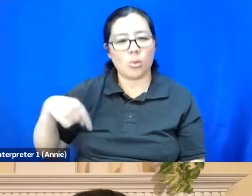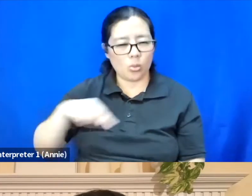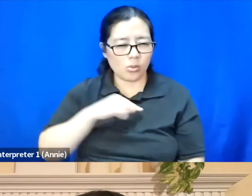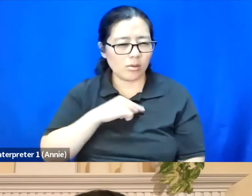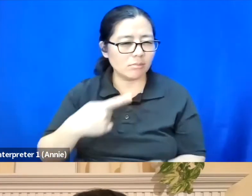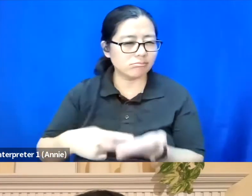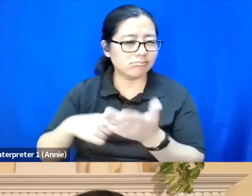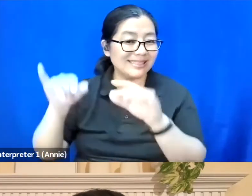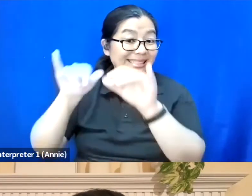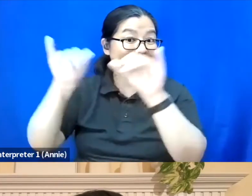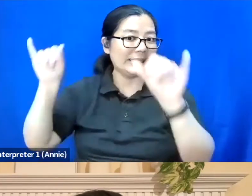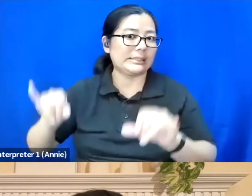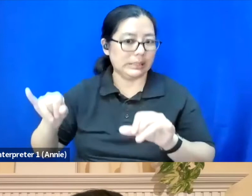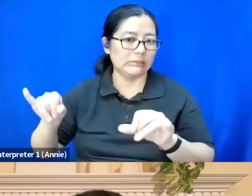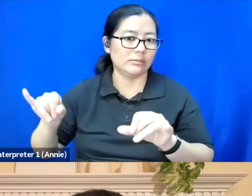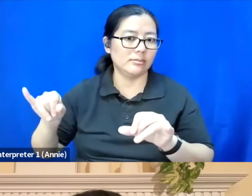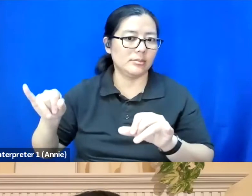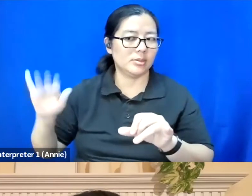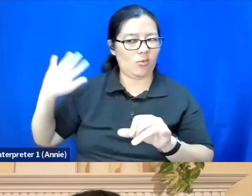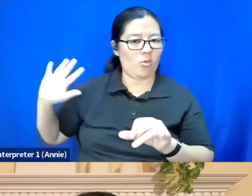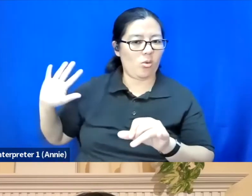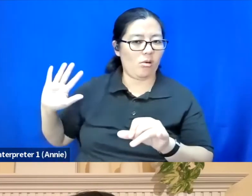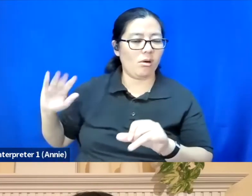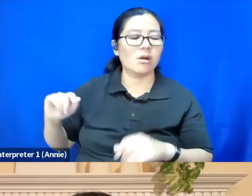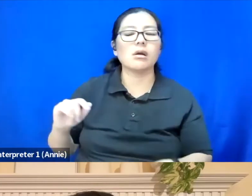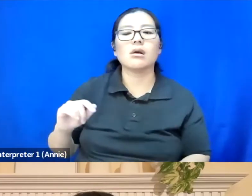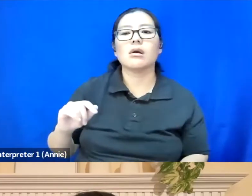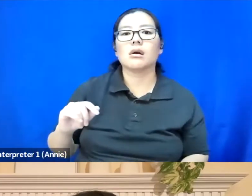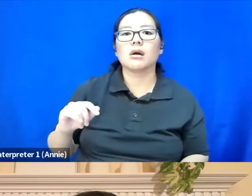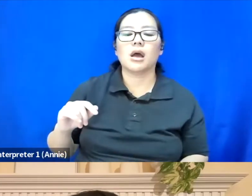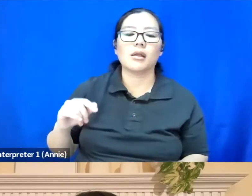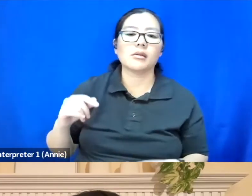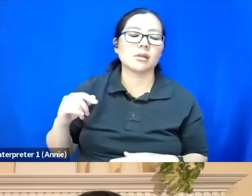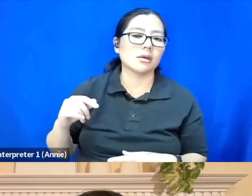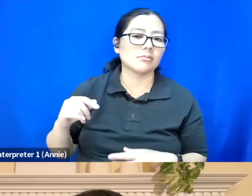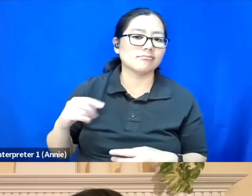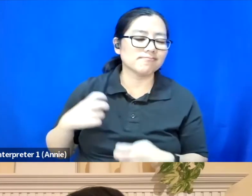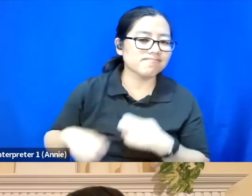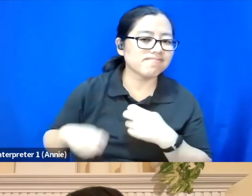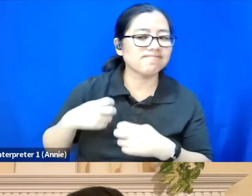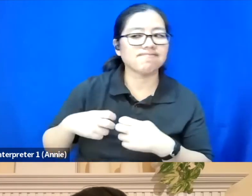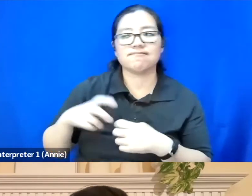a potentially shortened lifespan, it can be so scary